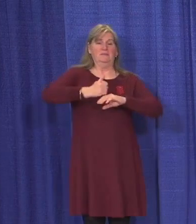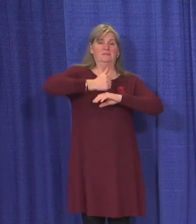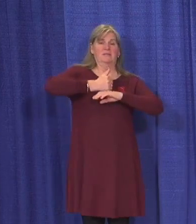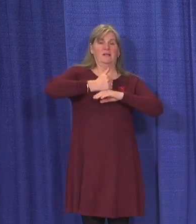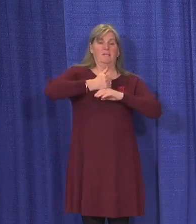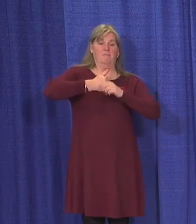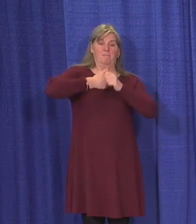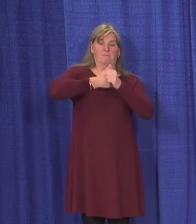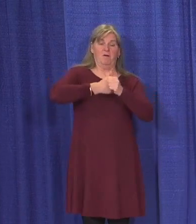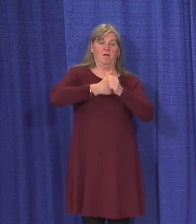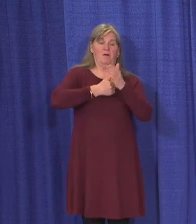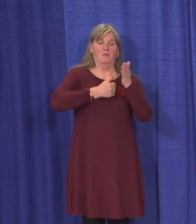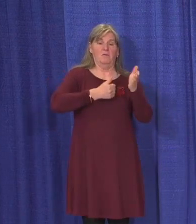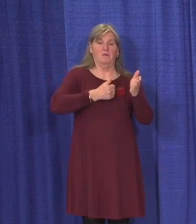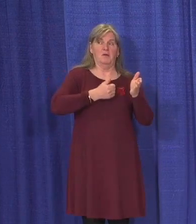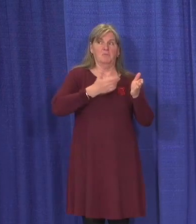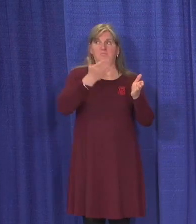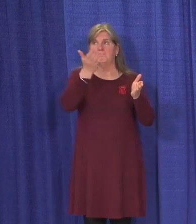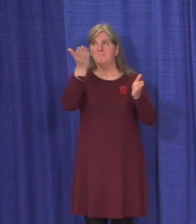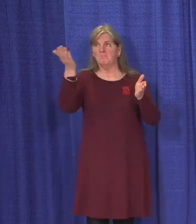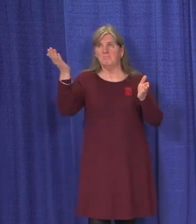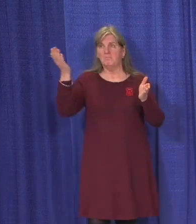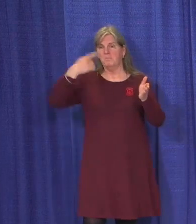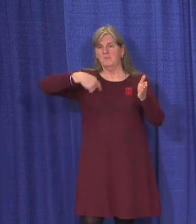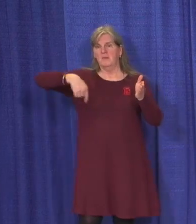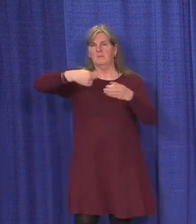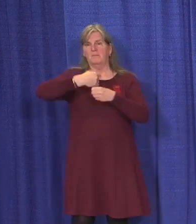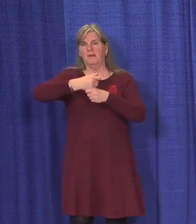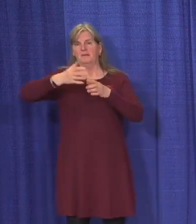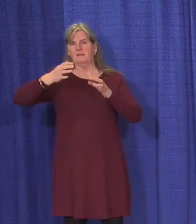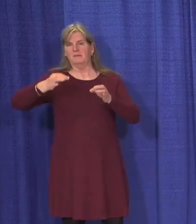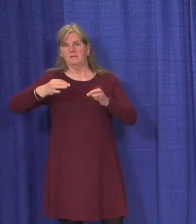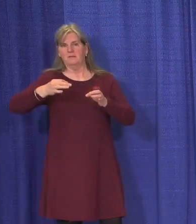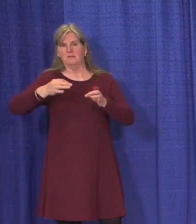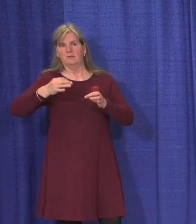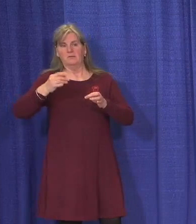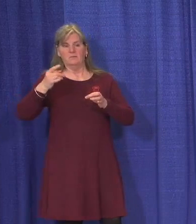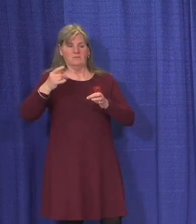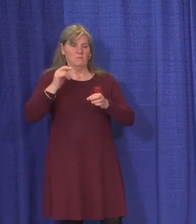and what are their current space arrangements.